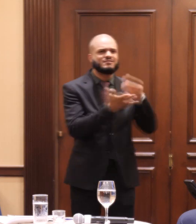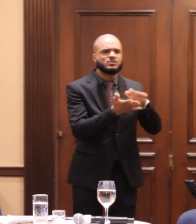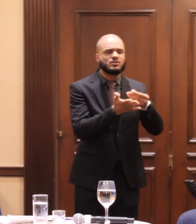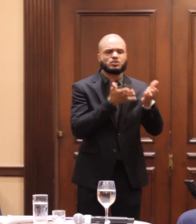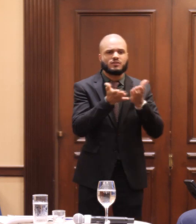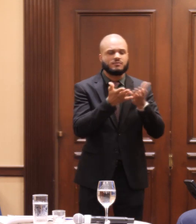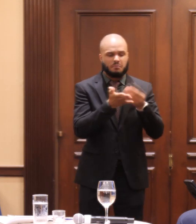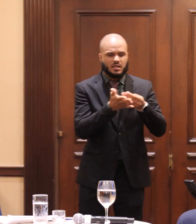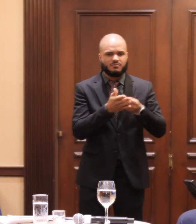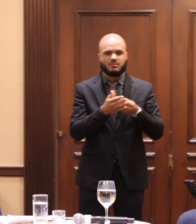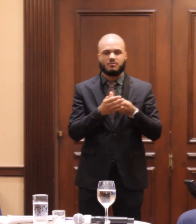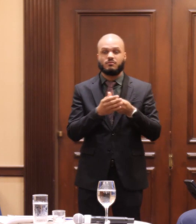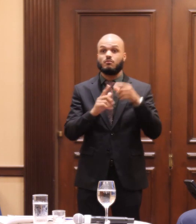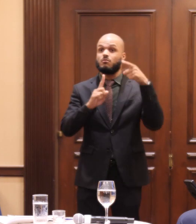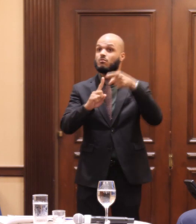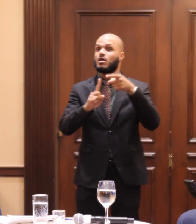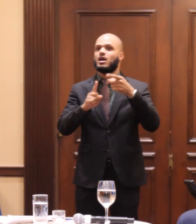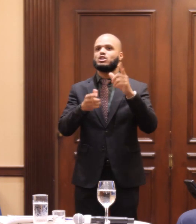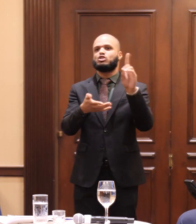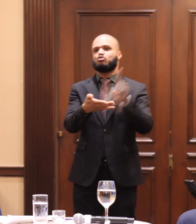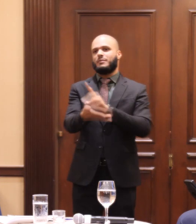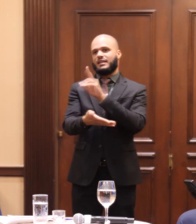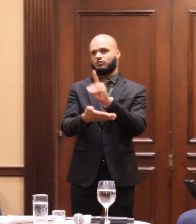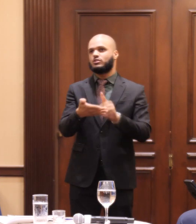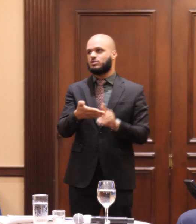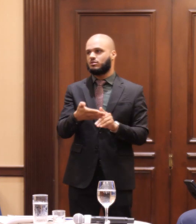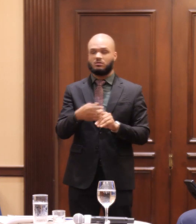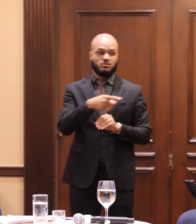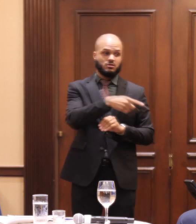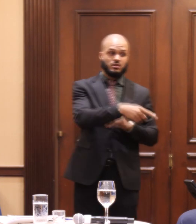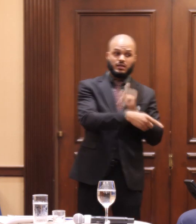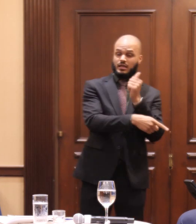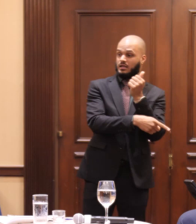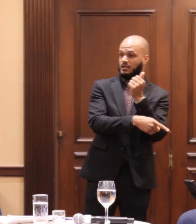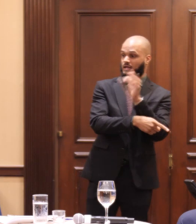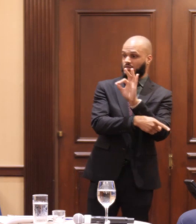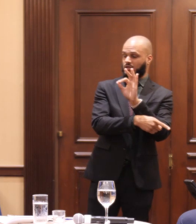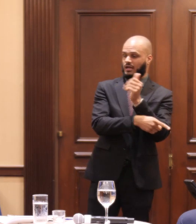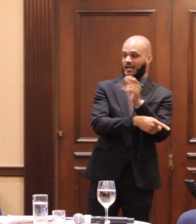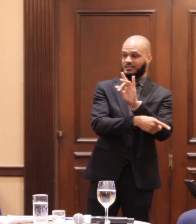We weren't considered in Civil Rights Act in 64 or in 68 right right absolutely not